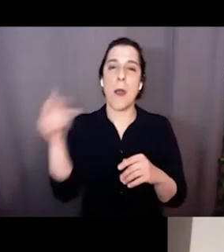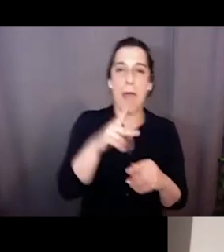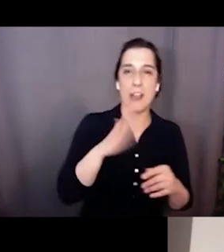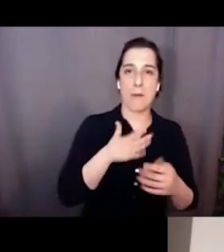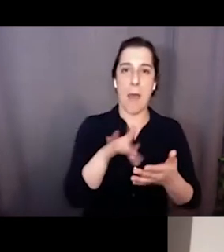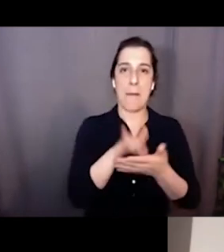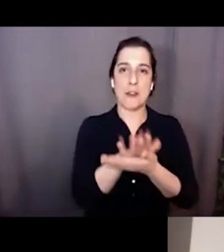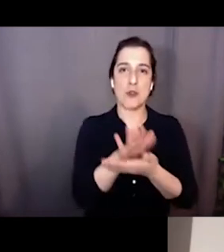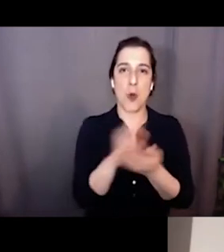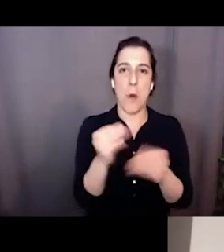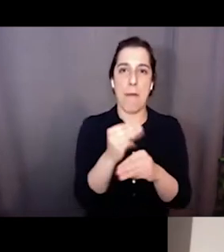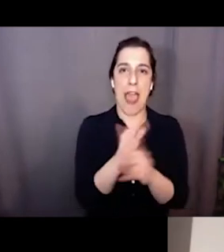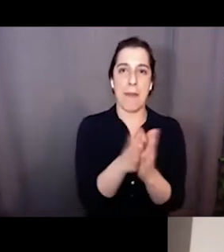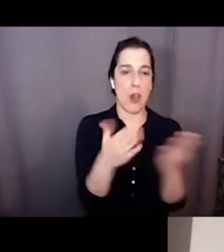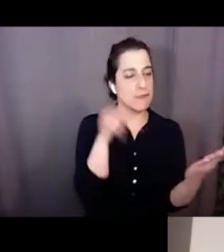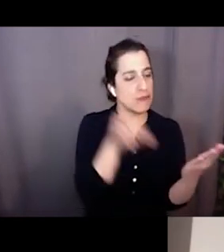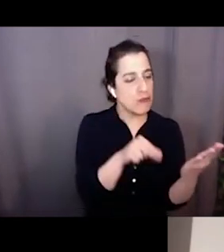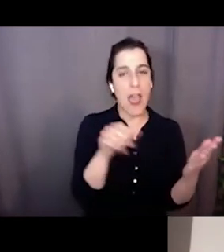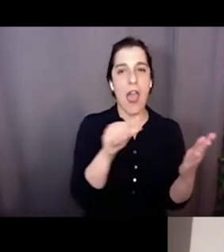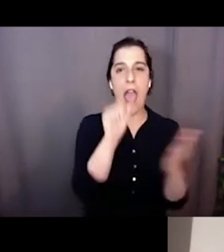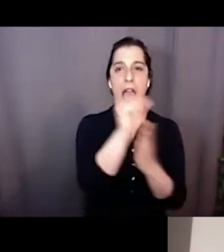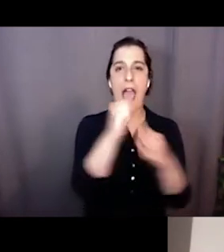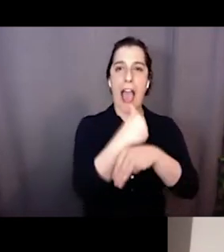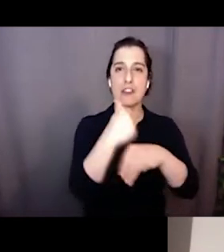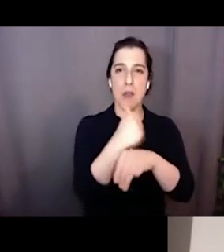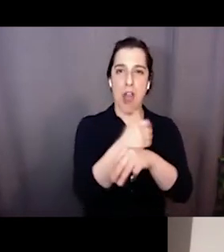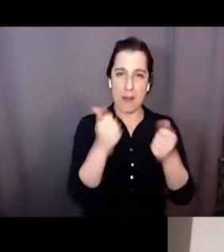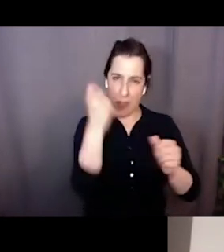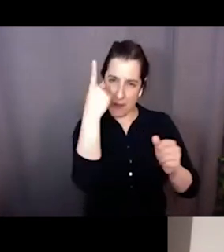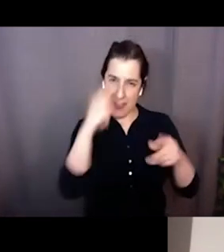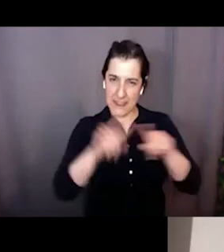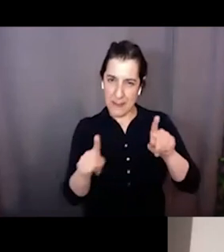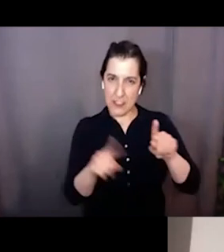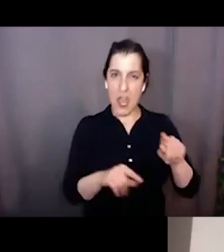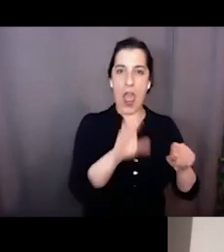between exponentials and then the linear, um, kind of graph and local logarithmic graphs.